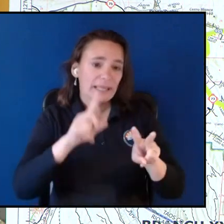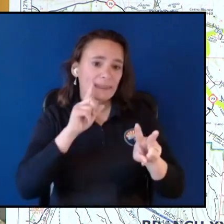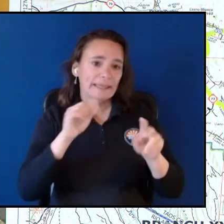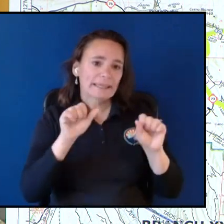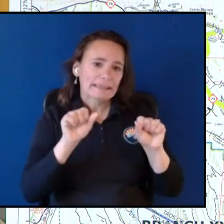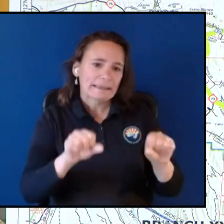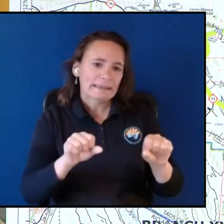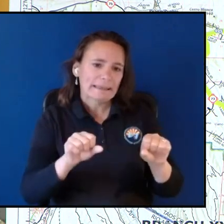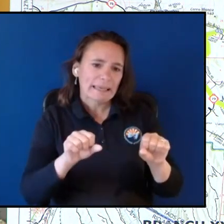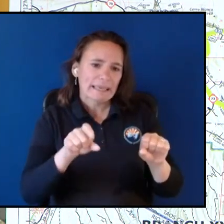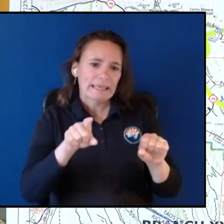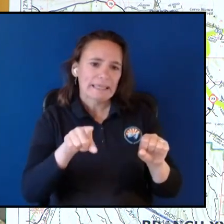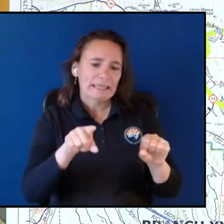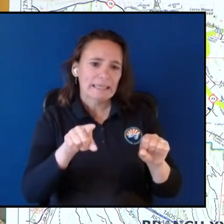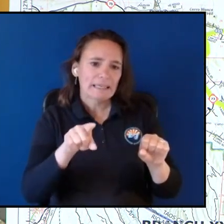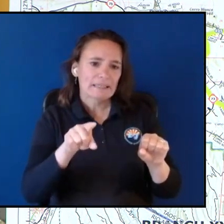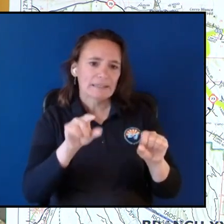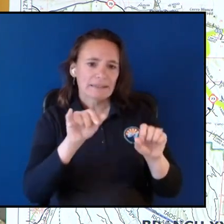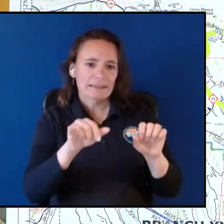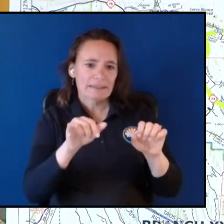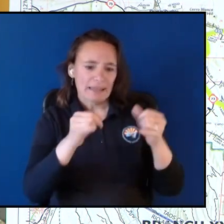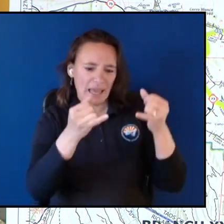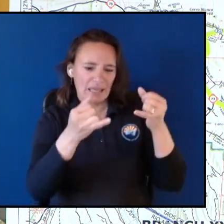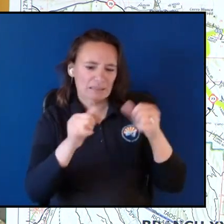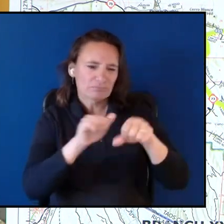ridge line. There's a small ridgeline here off to the east